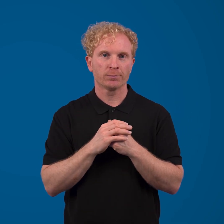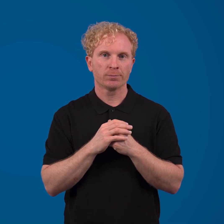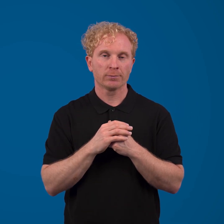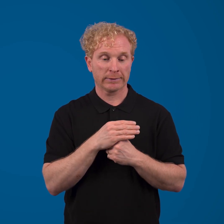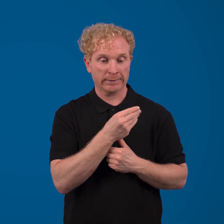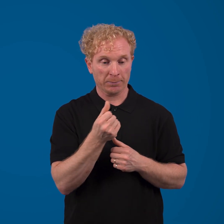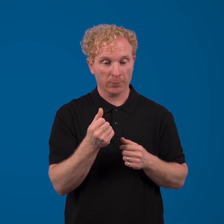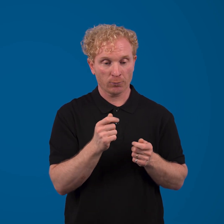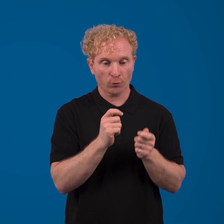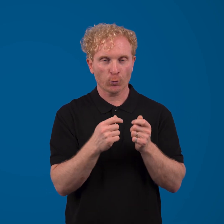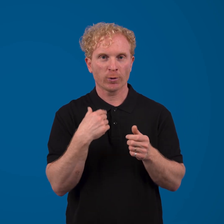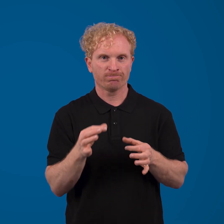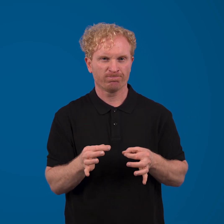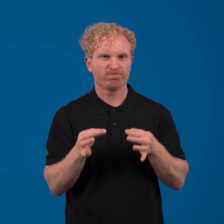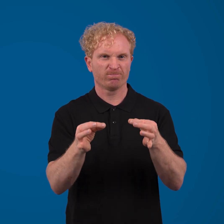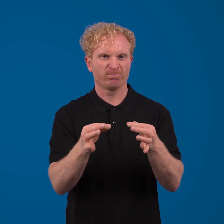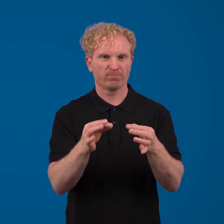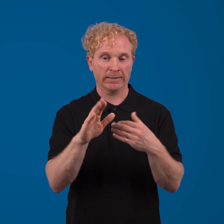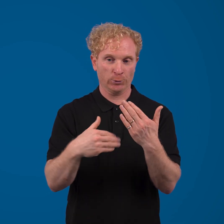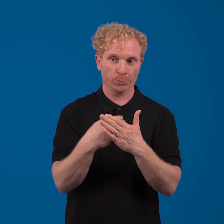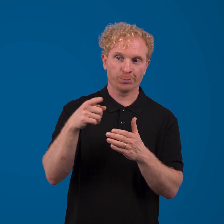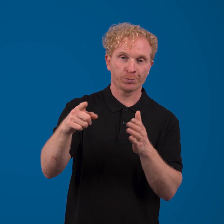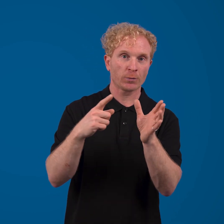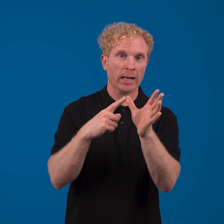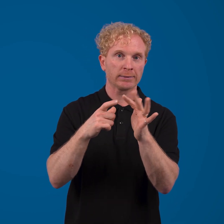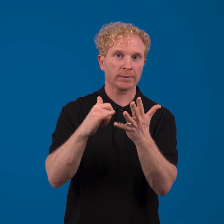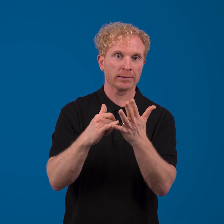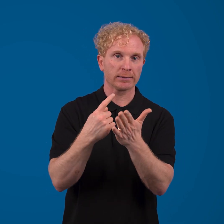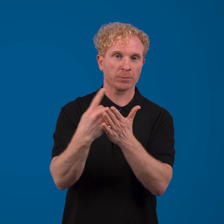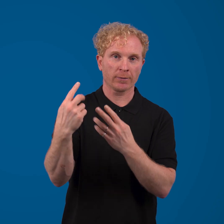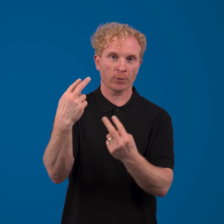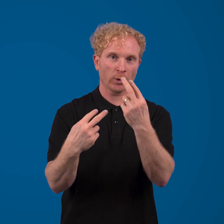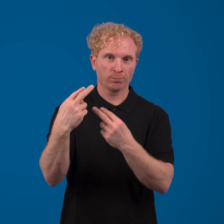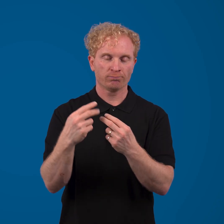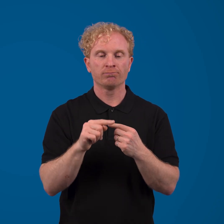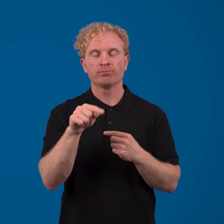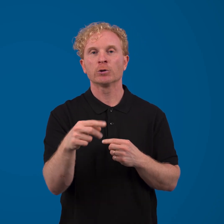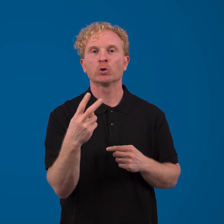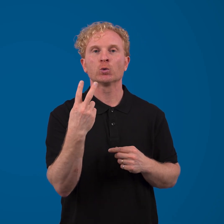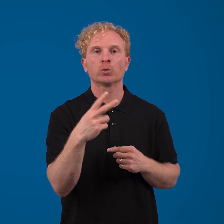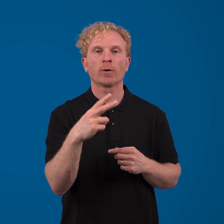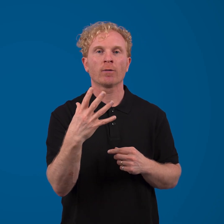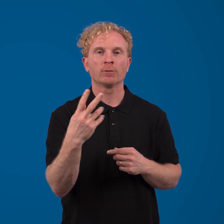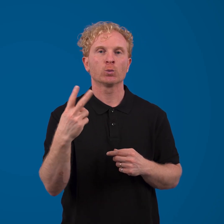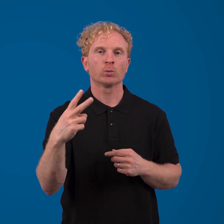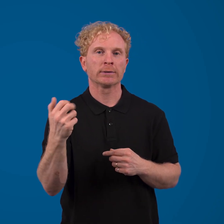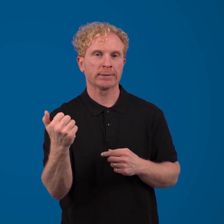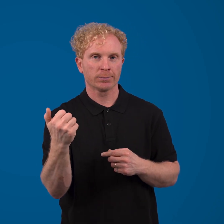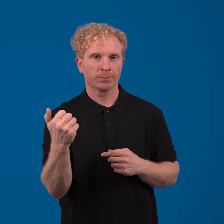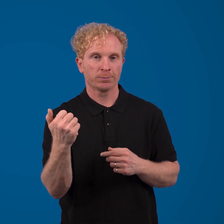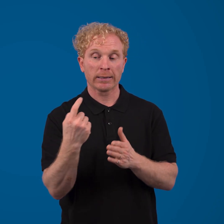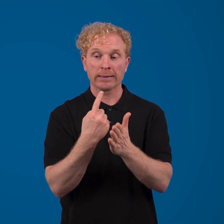We will defer some reforms until the Independent Evaluation of ADS in 2025–26.